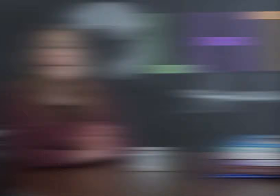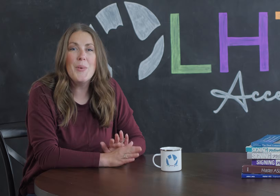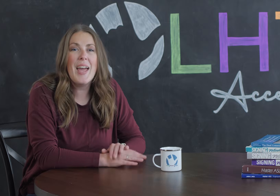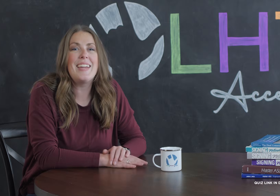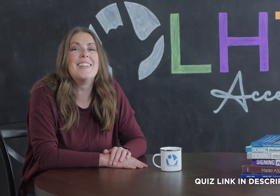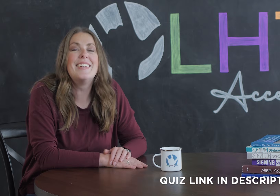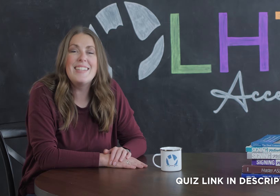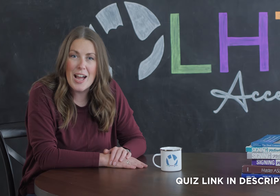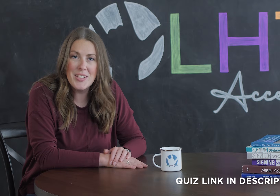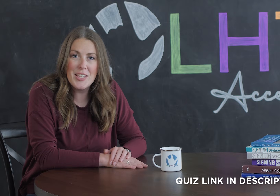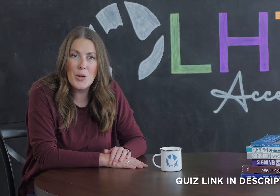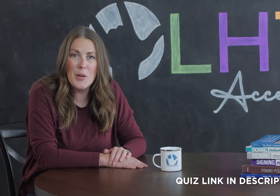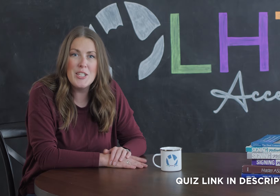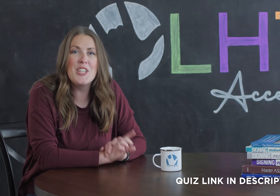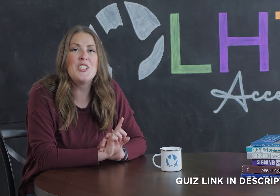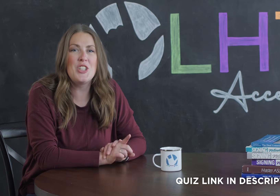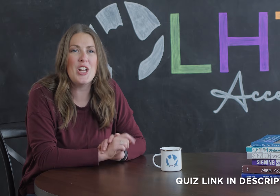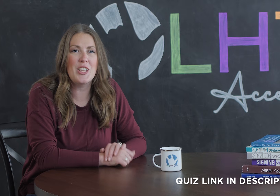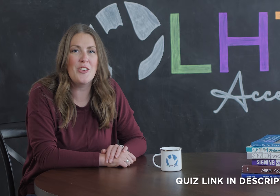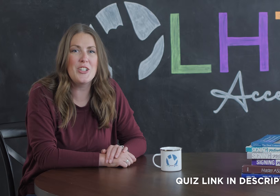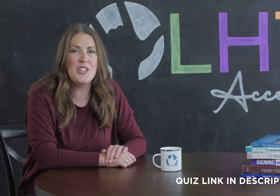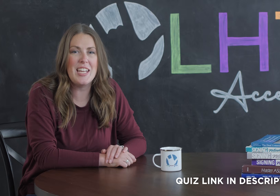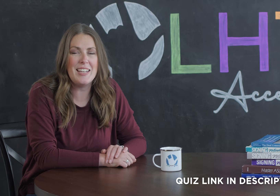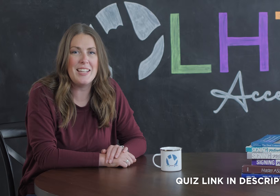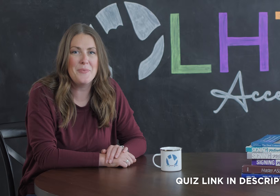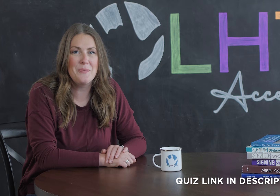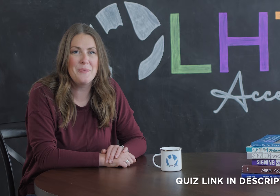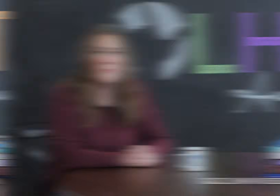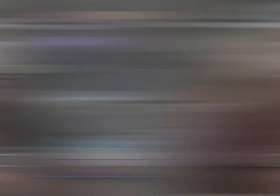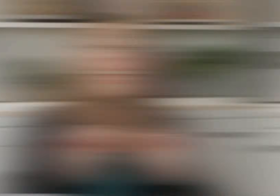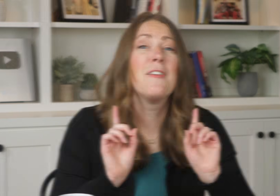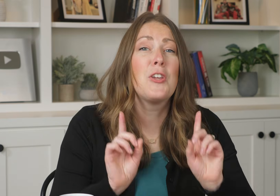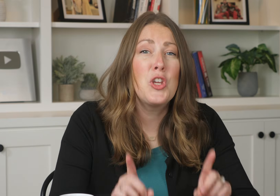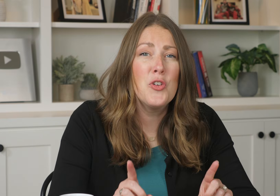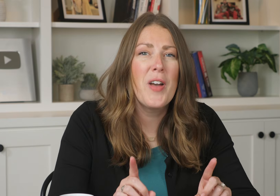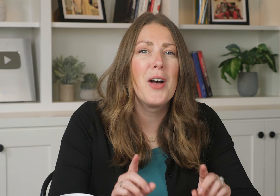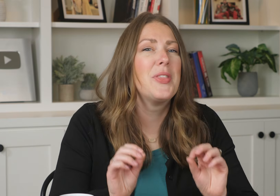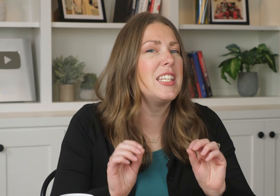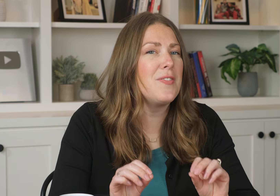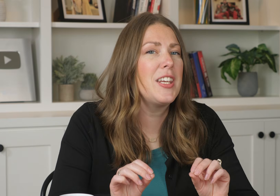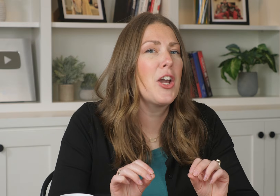Okay now take the quiz to check your understanding. If you found this video